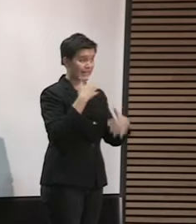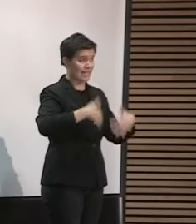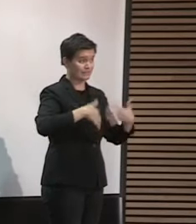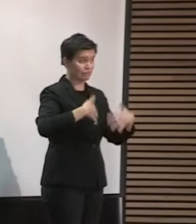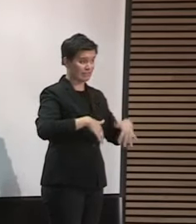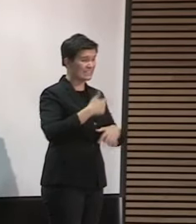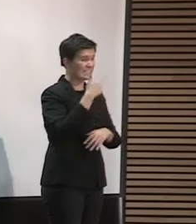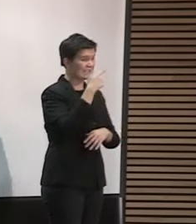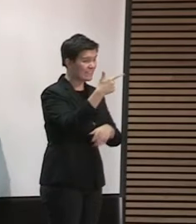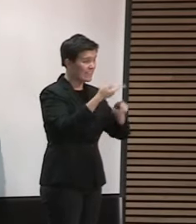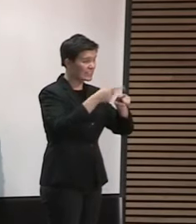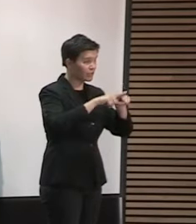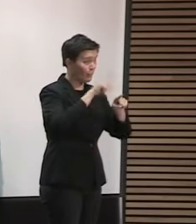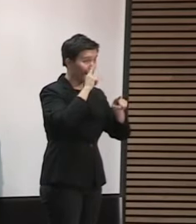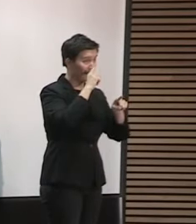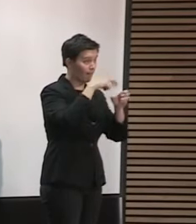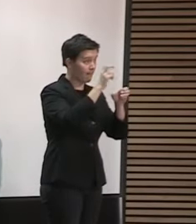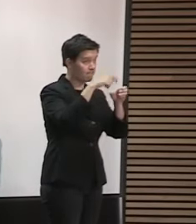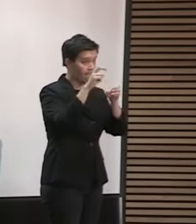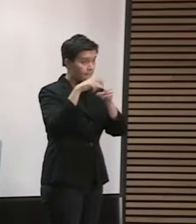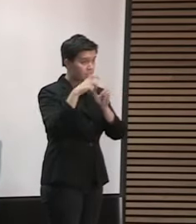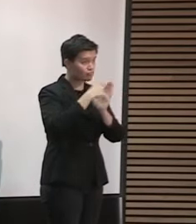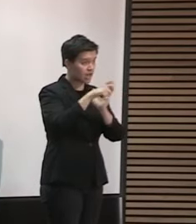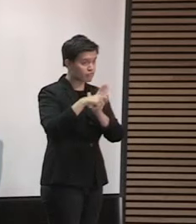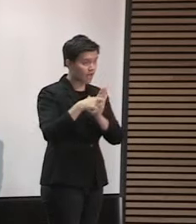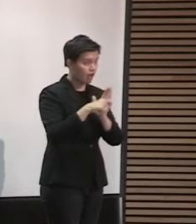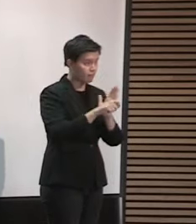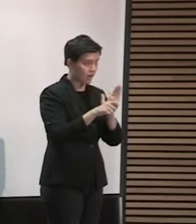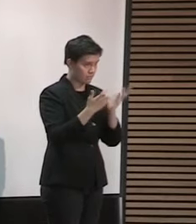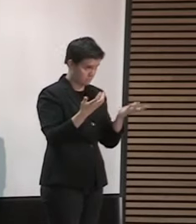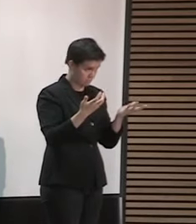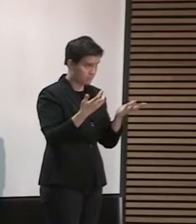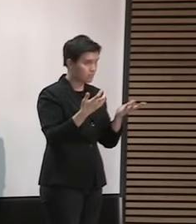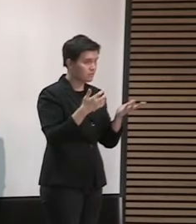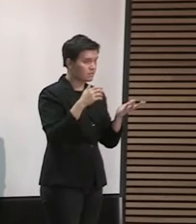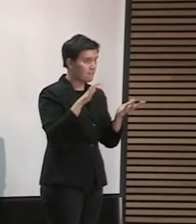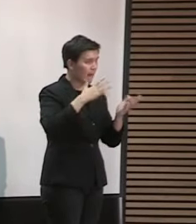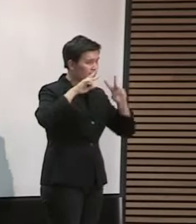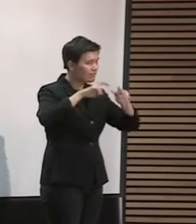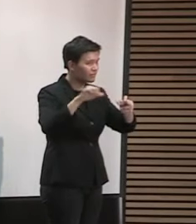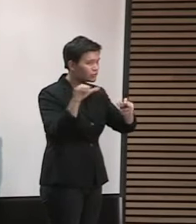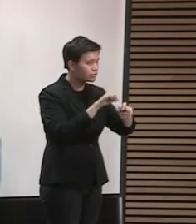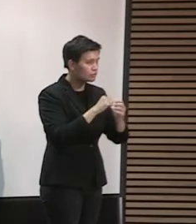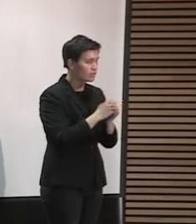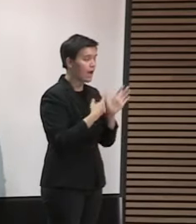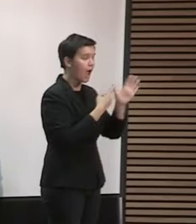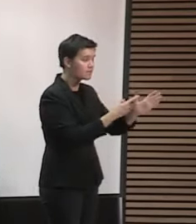puzzle and we may never know exactly how it made it into the community.